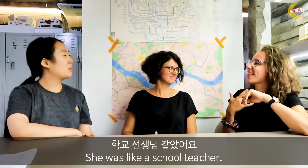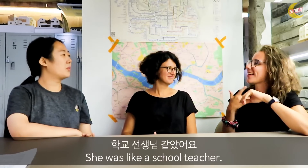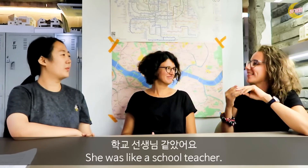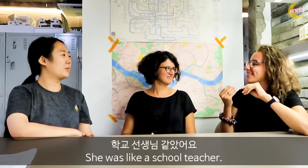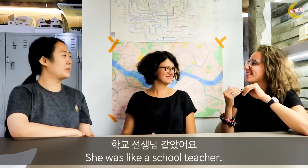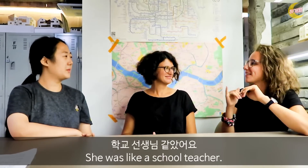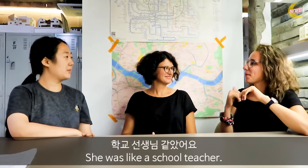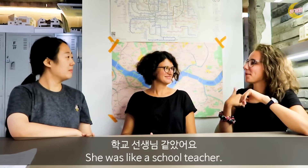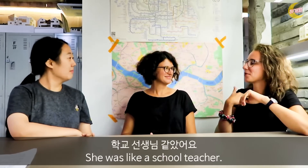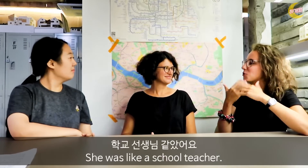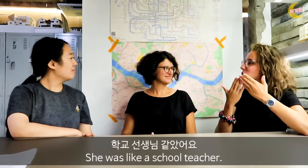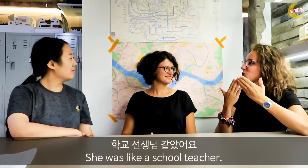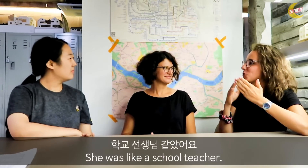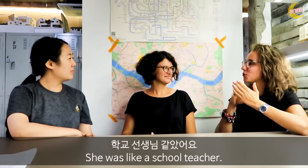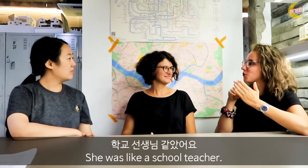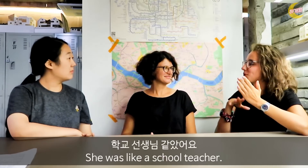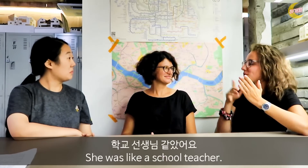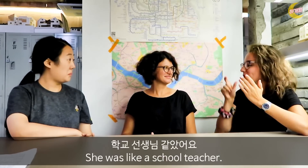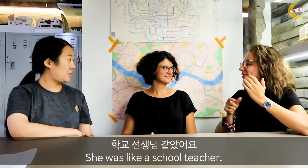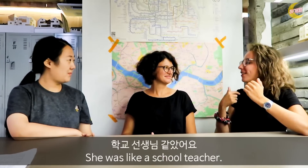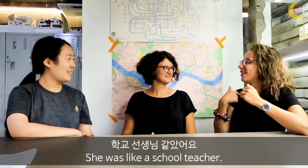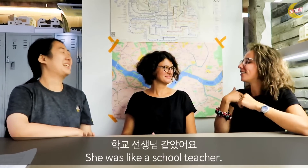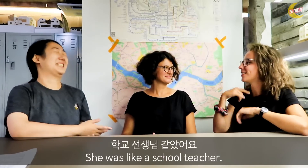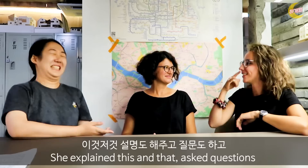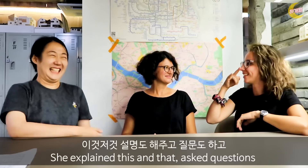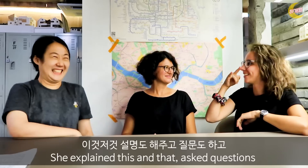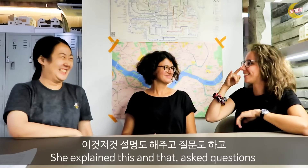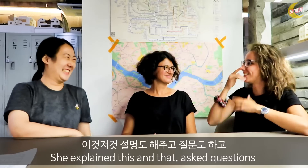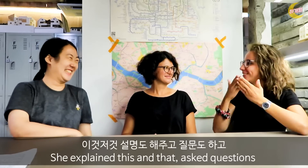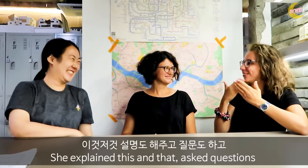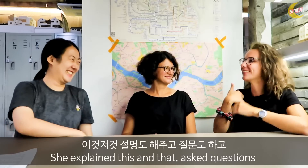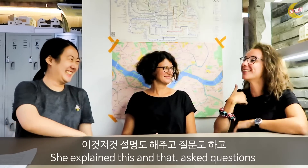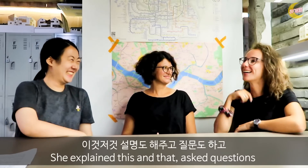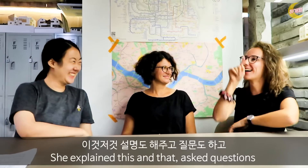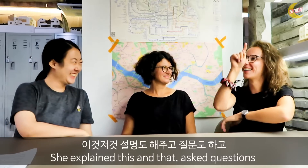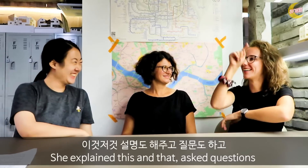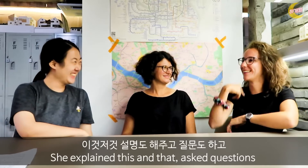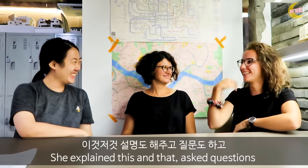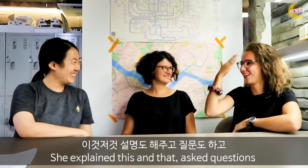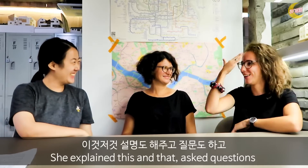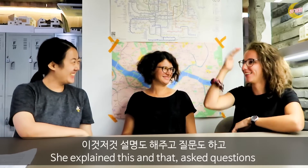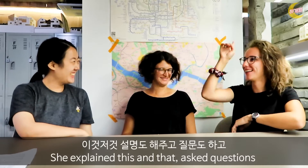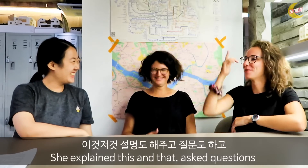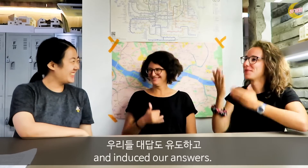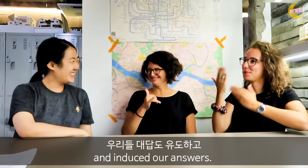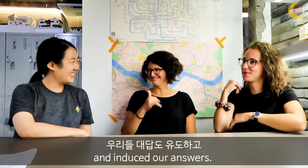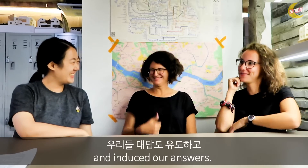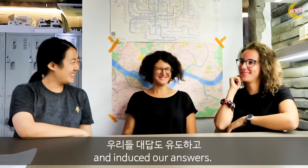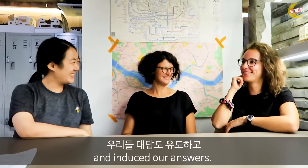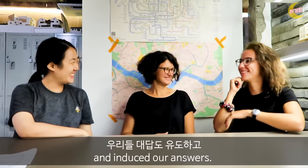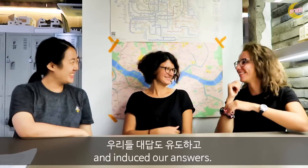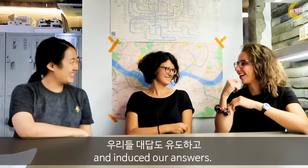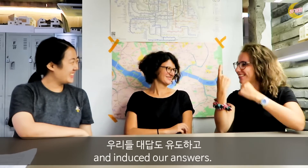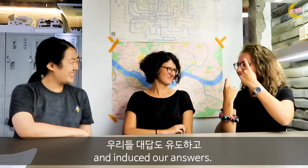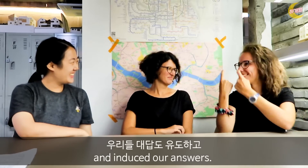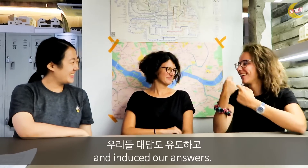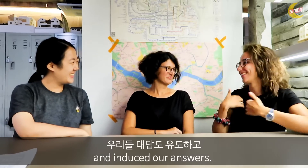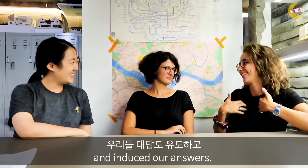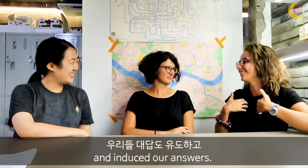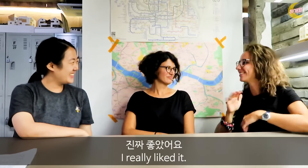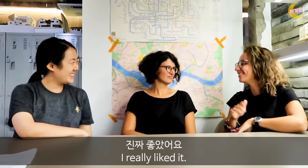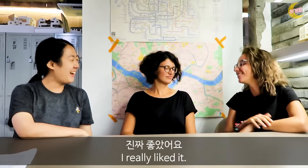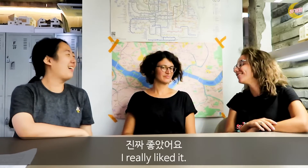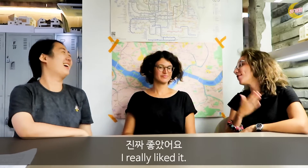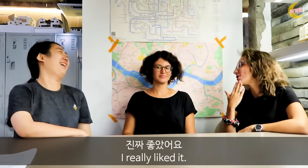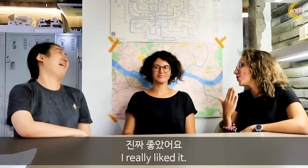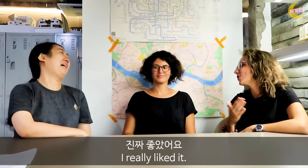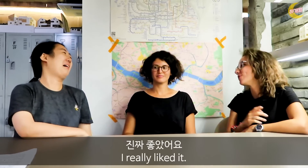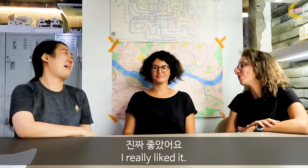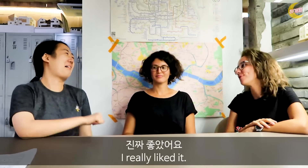She was like a school teacher. She explained this and that, asked questions and induced our answers. I really liked it.